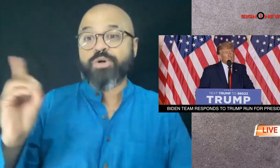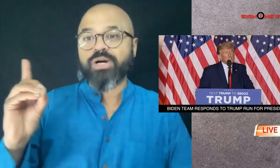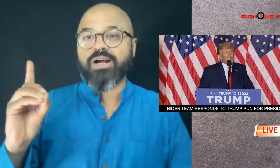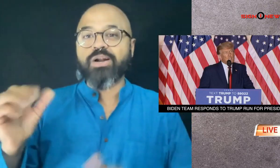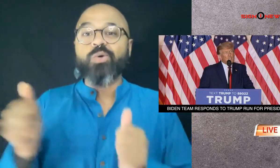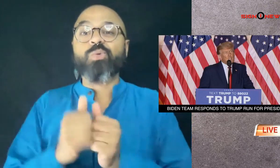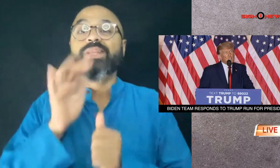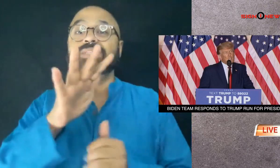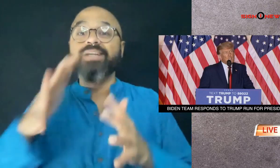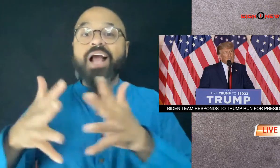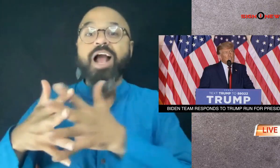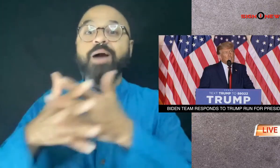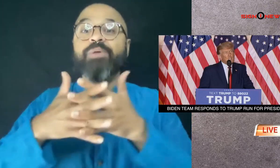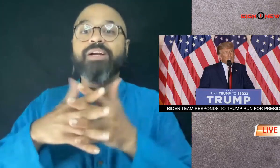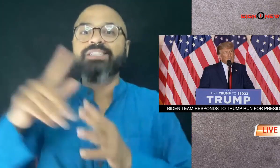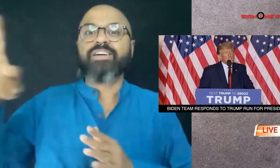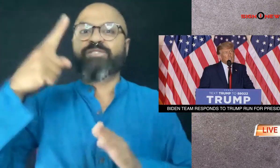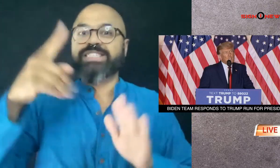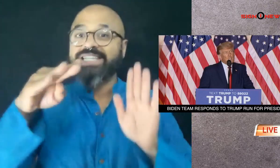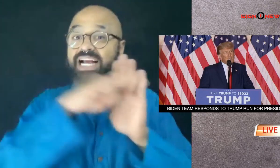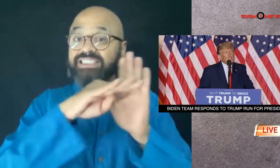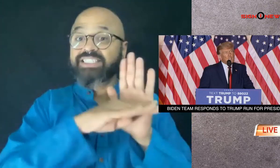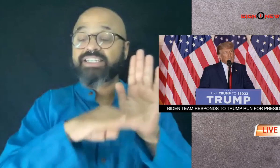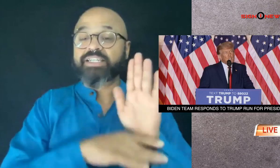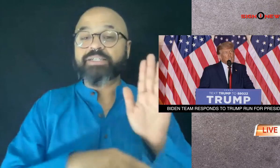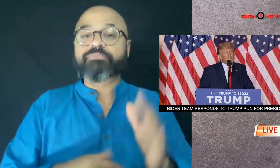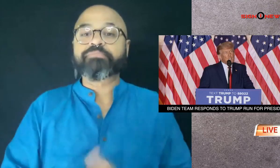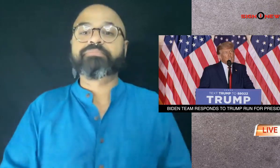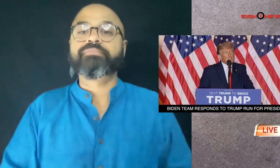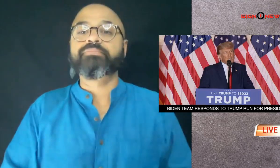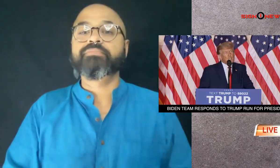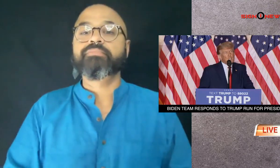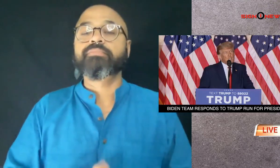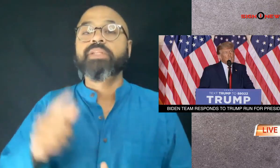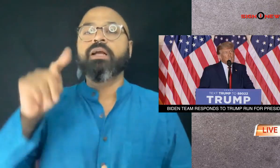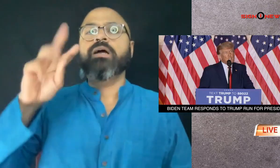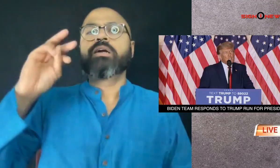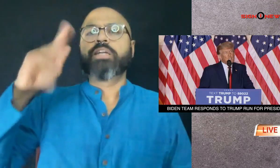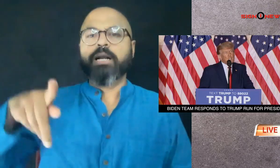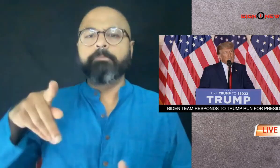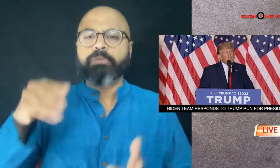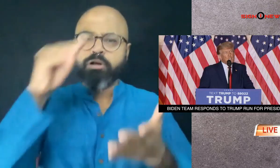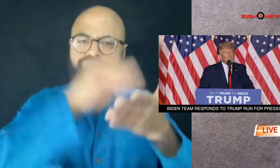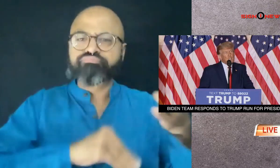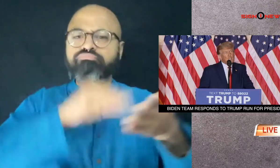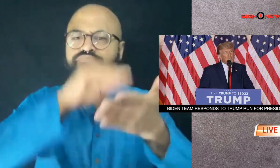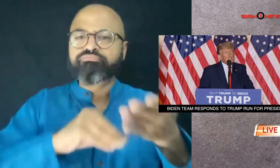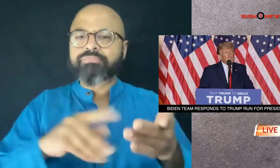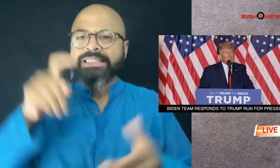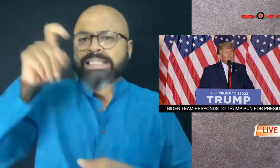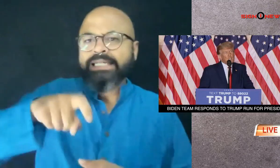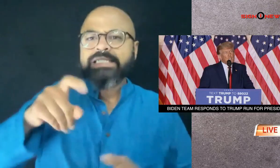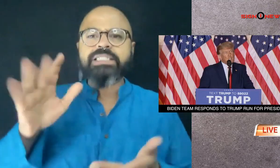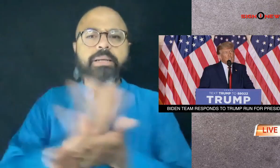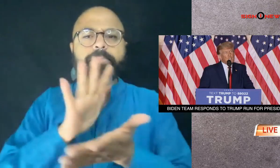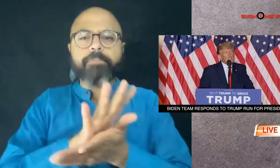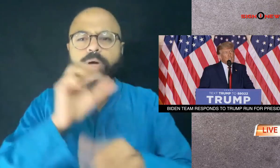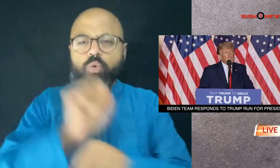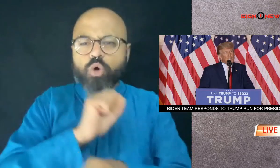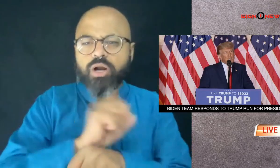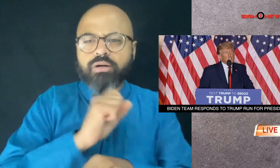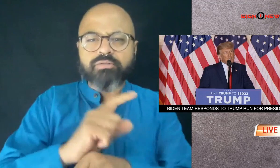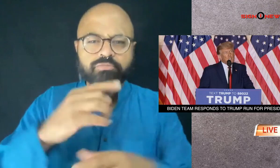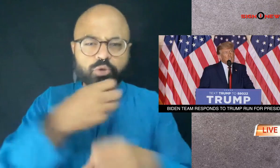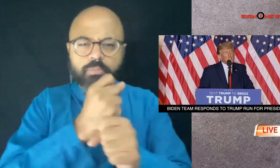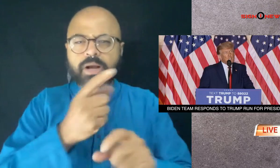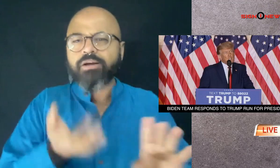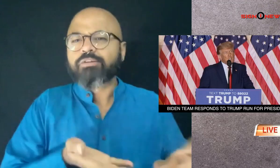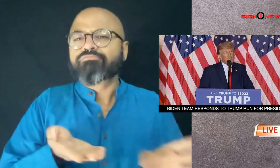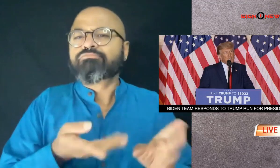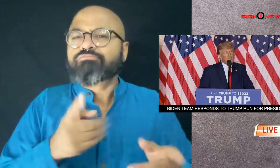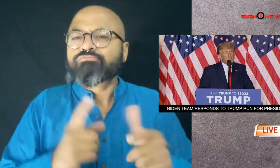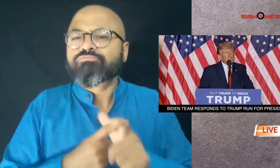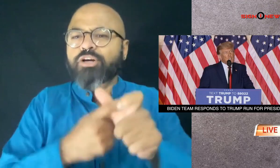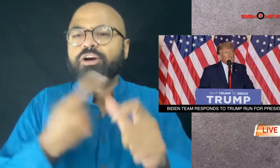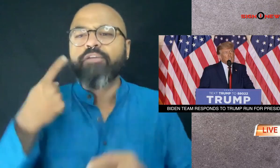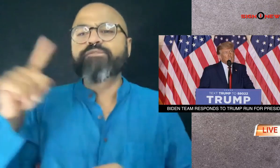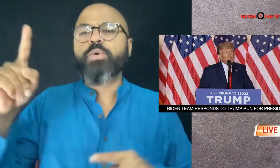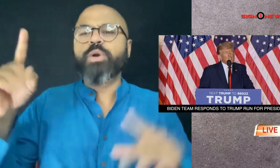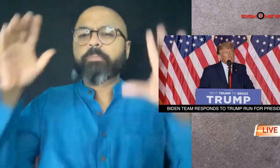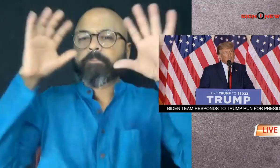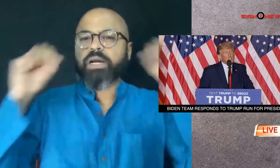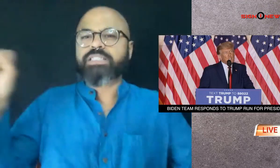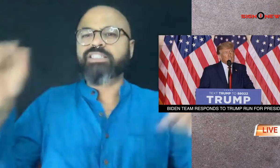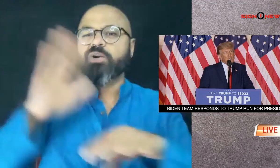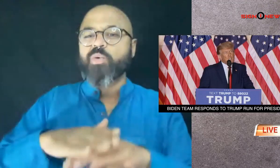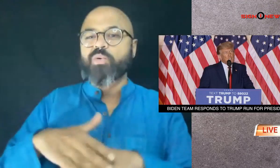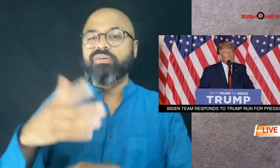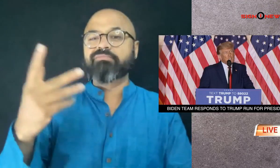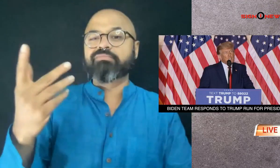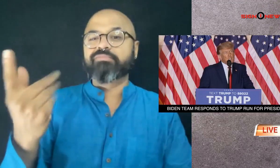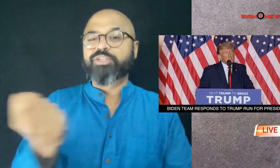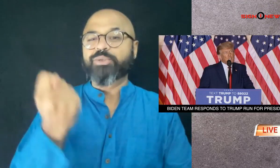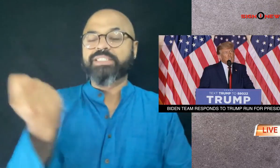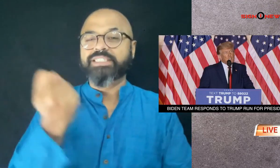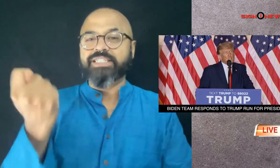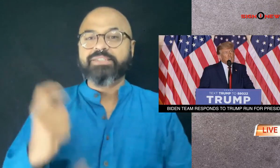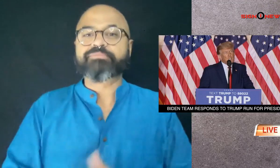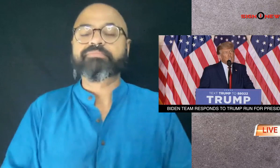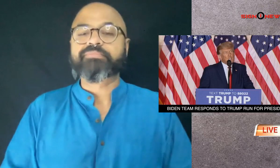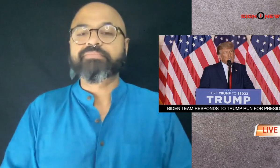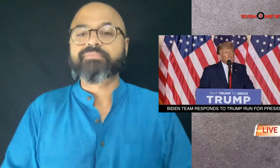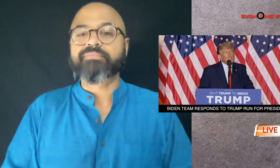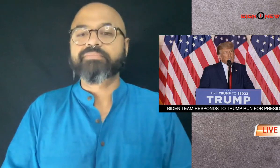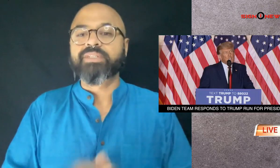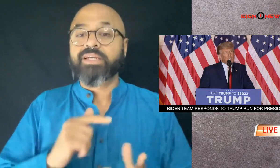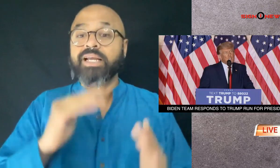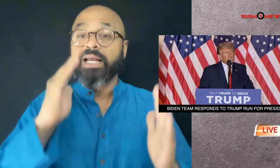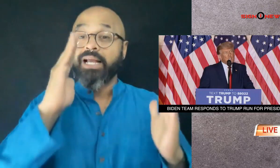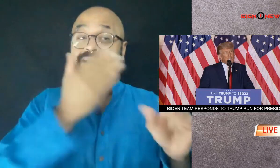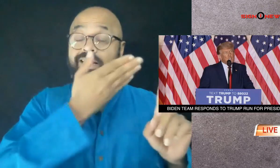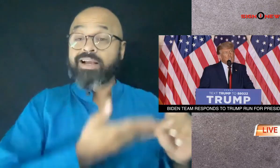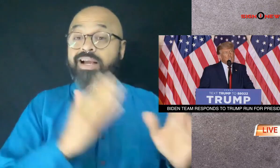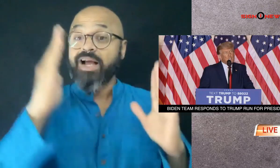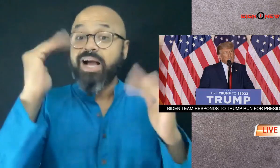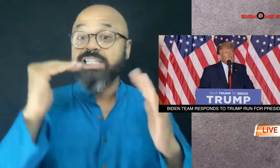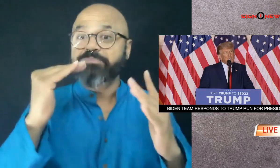agenda Trump filed the necessary paperwork to make a run for president on Tuesday